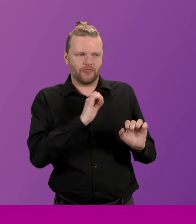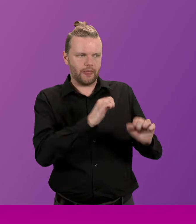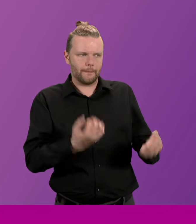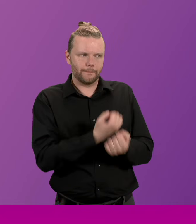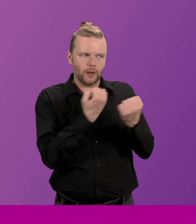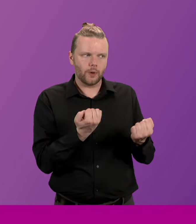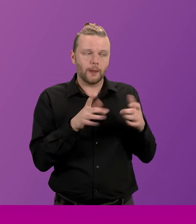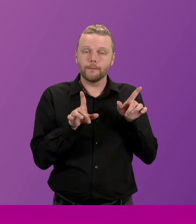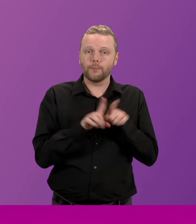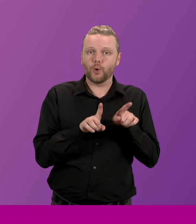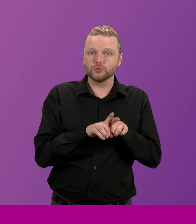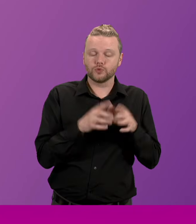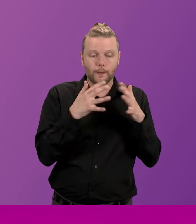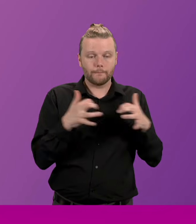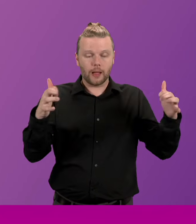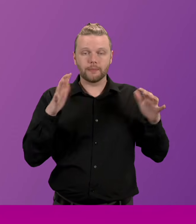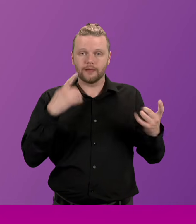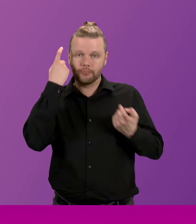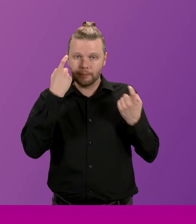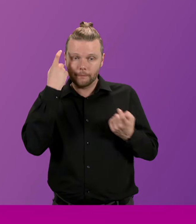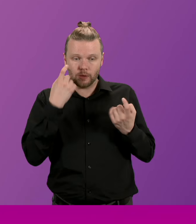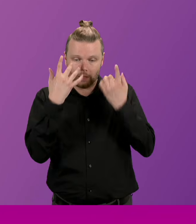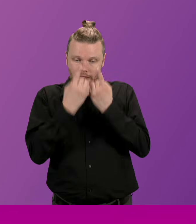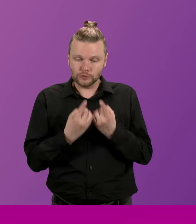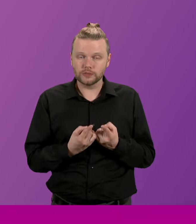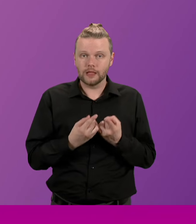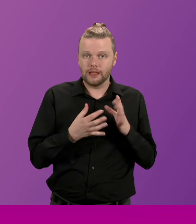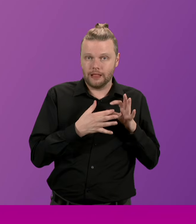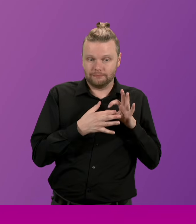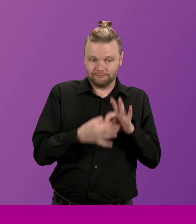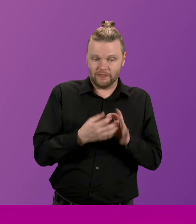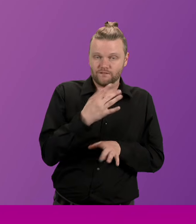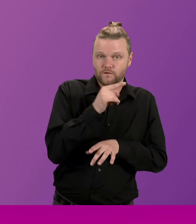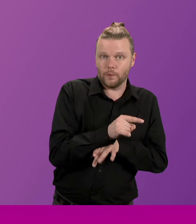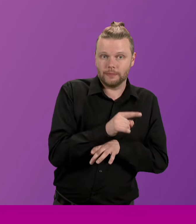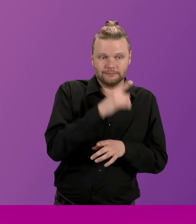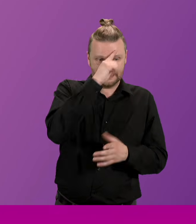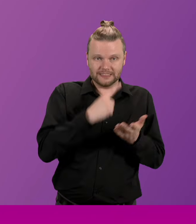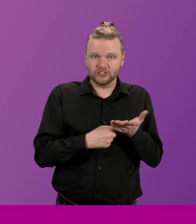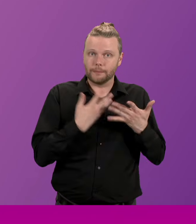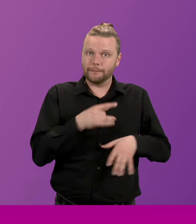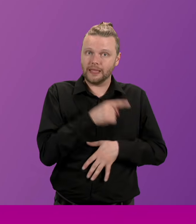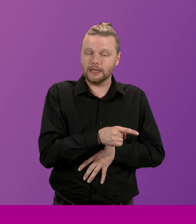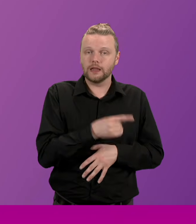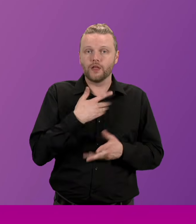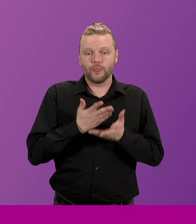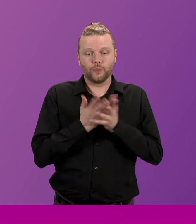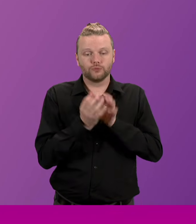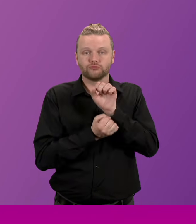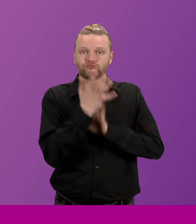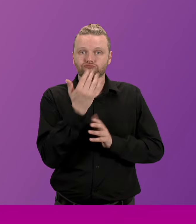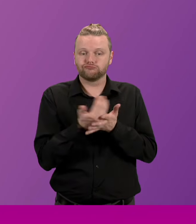but Parliament can consider issues that arise from the decisions that are taken by the service.